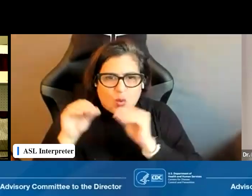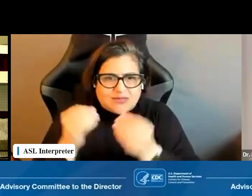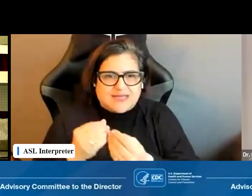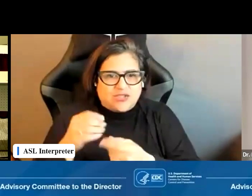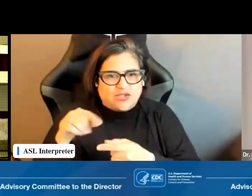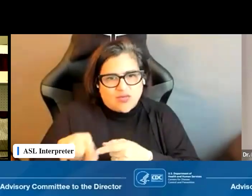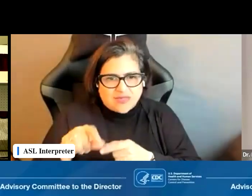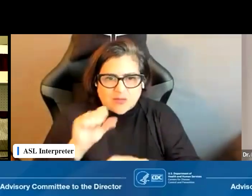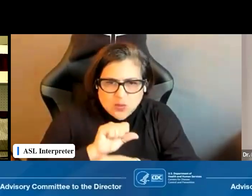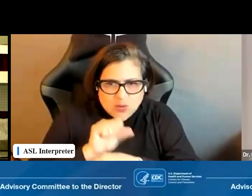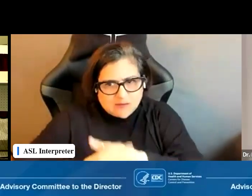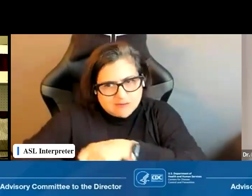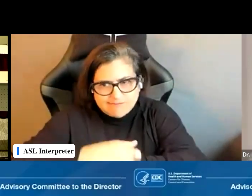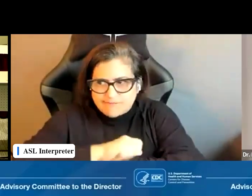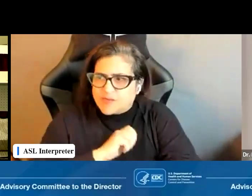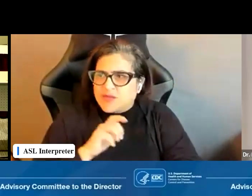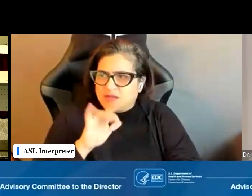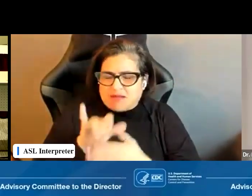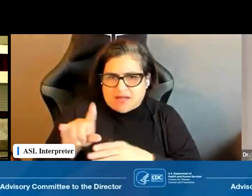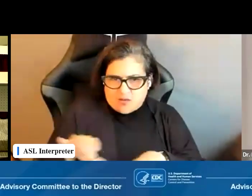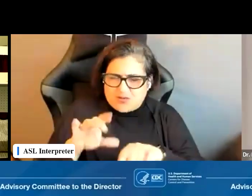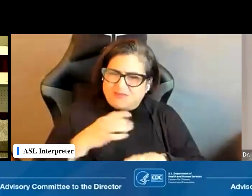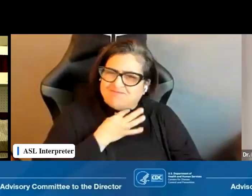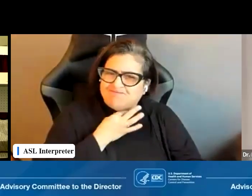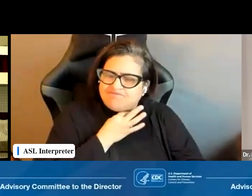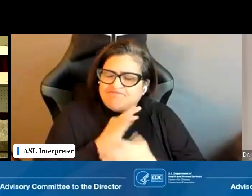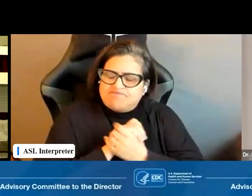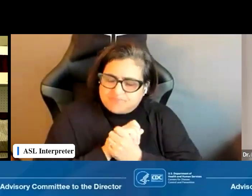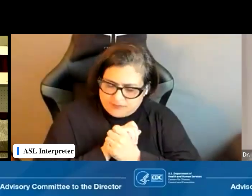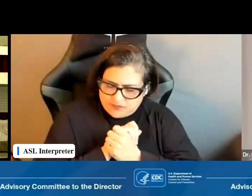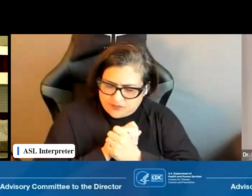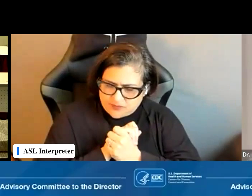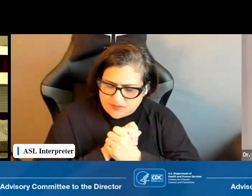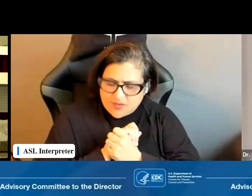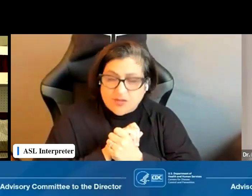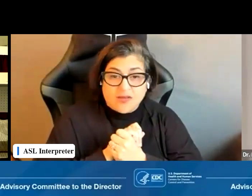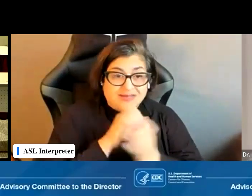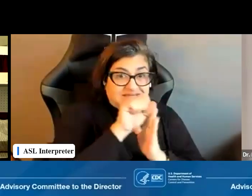And I'm curious we've heard states and locals, we've also heard others within CDC,